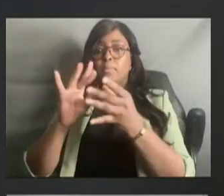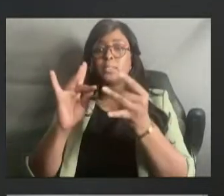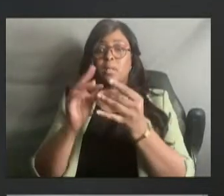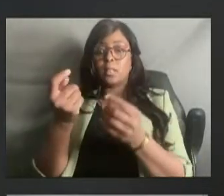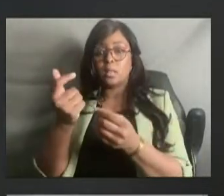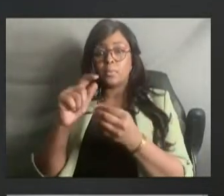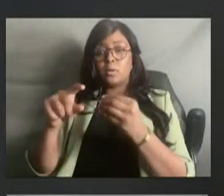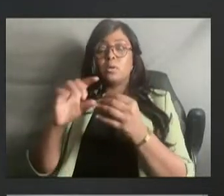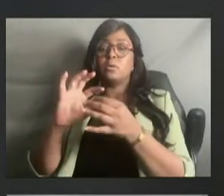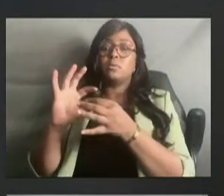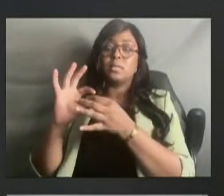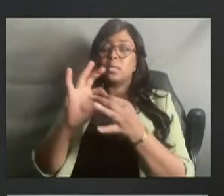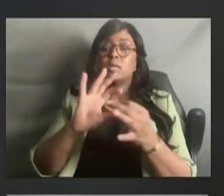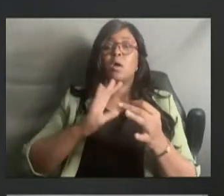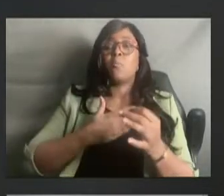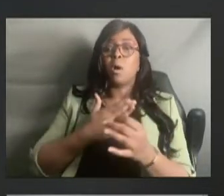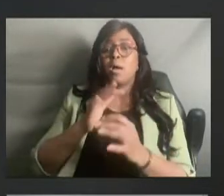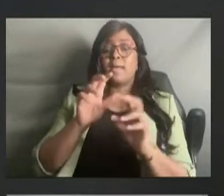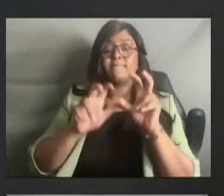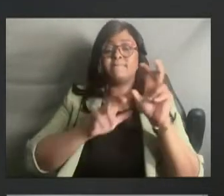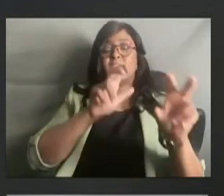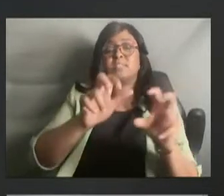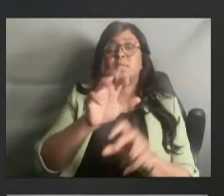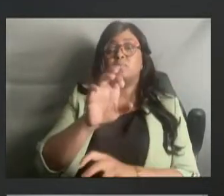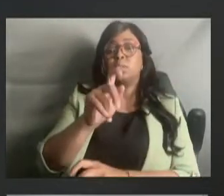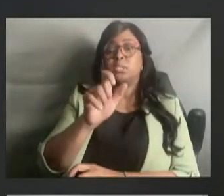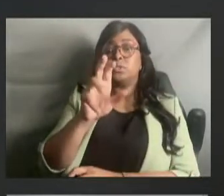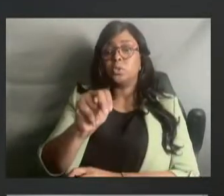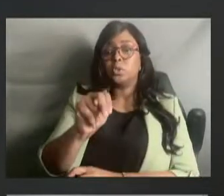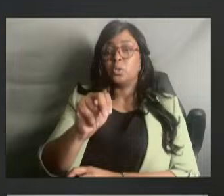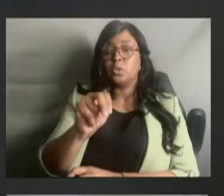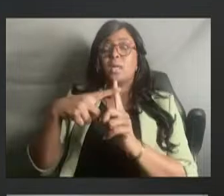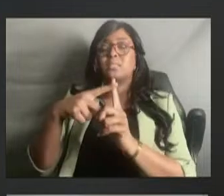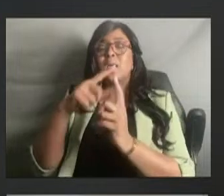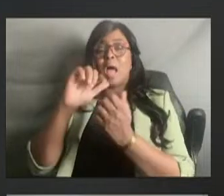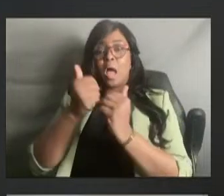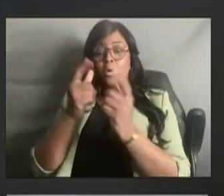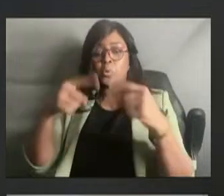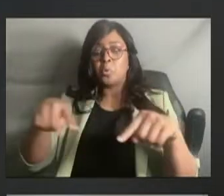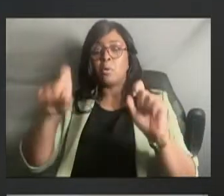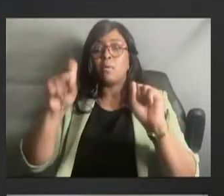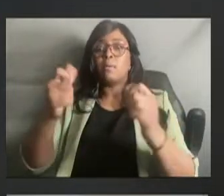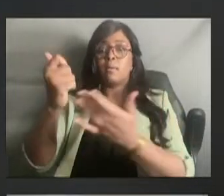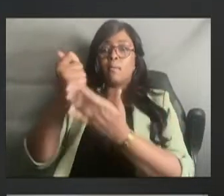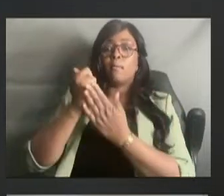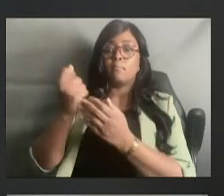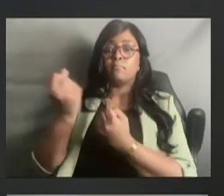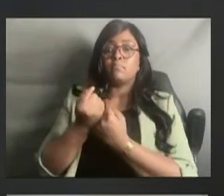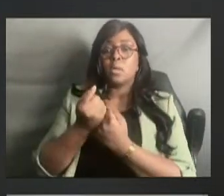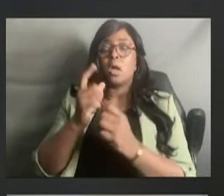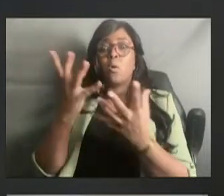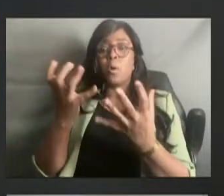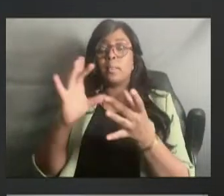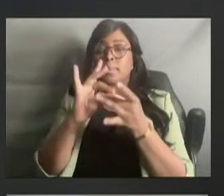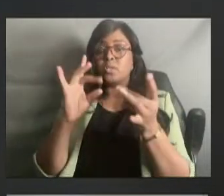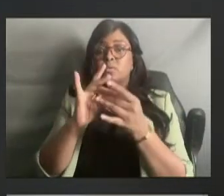into the details and the numbers, and talk a little bit about our return on investment,